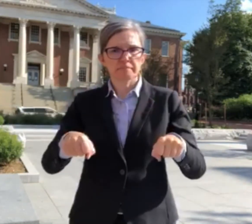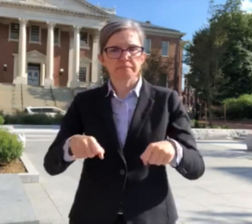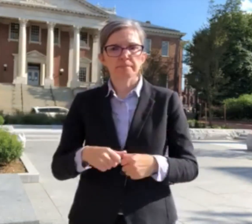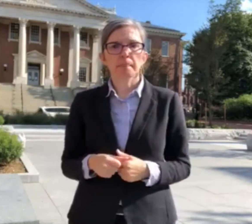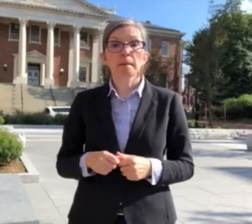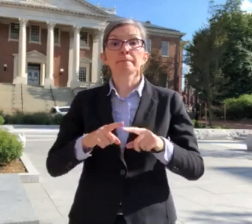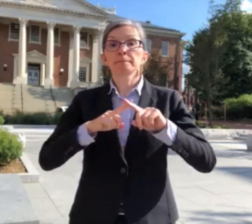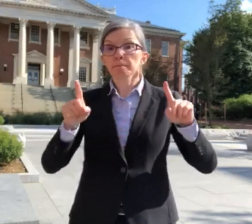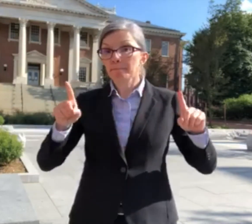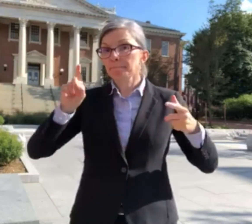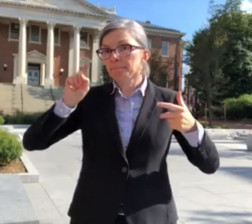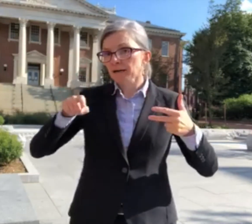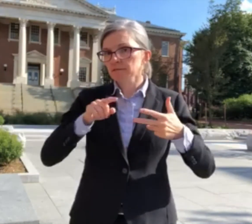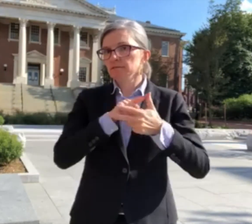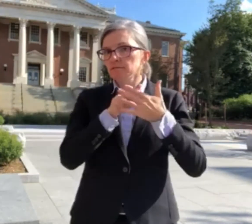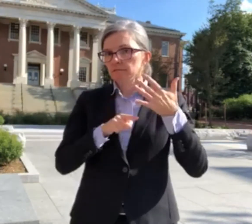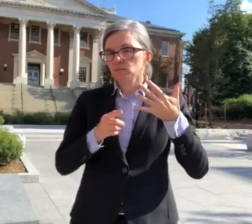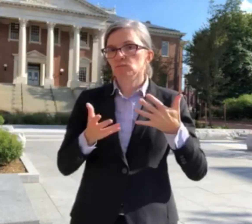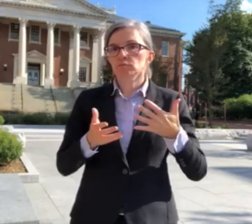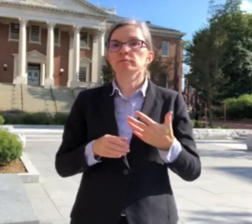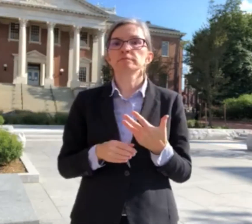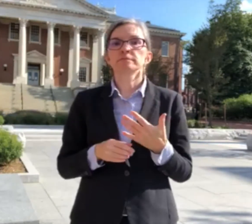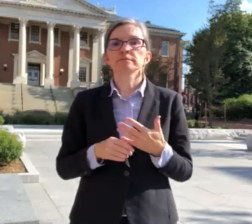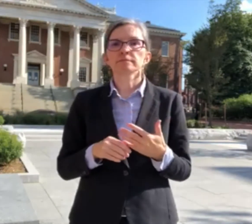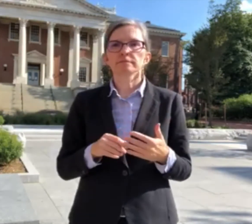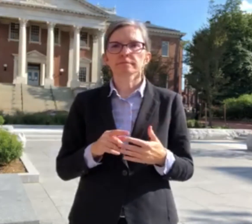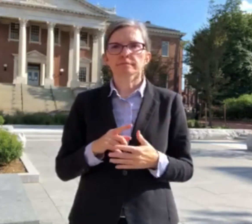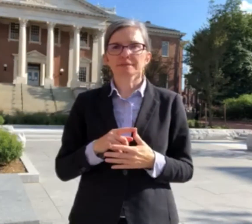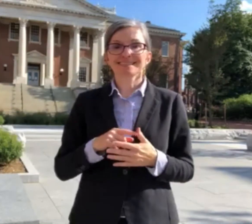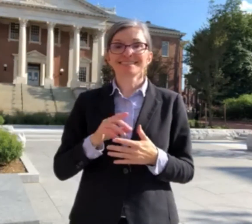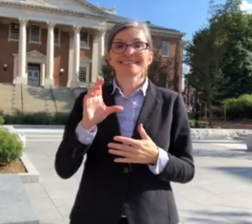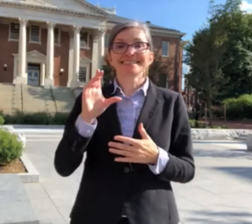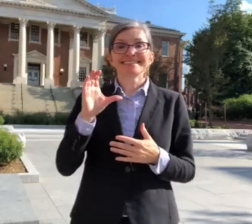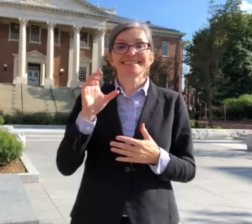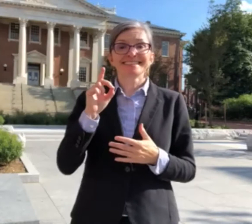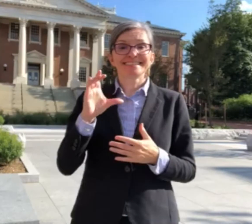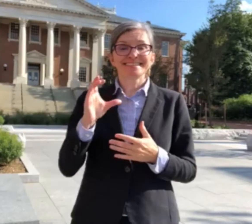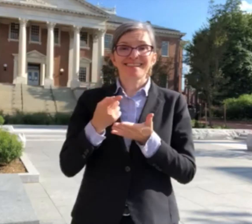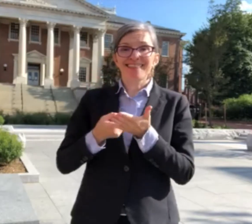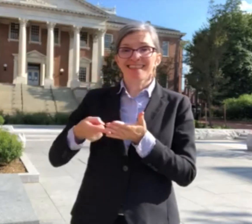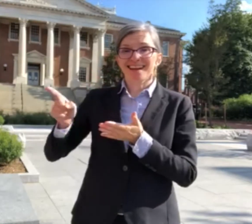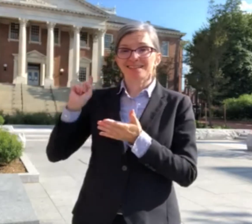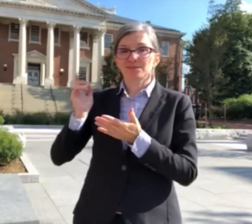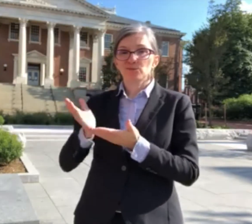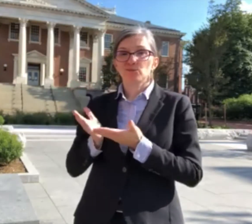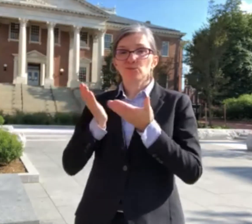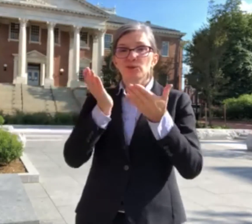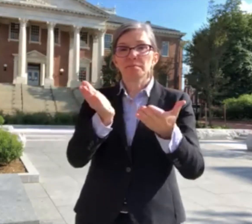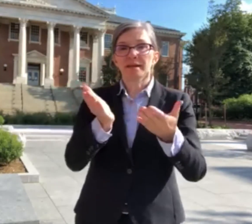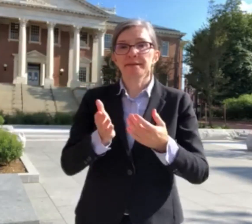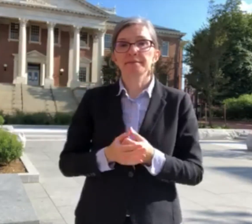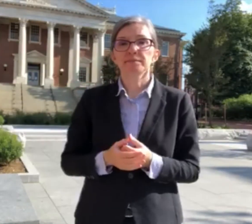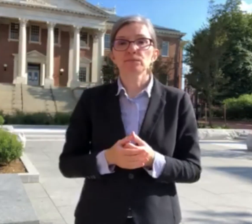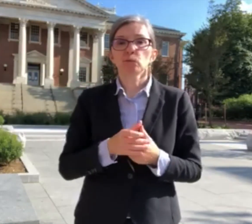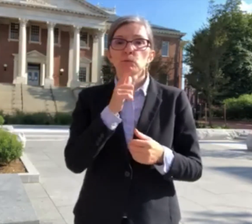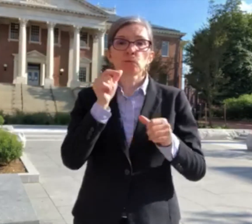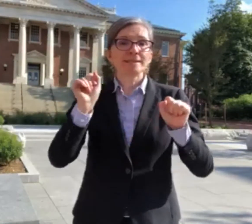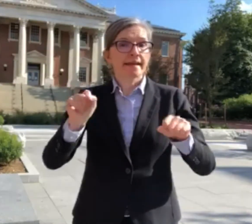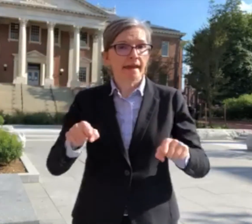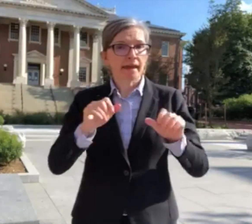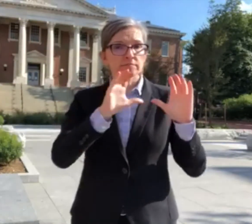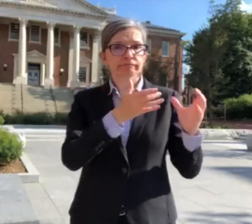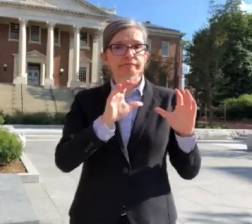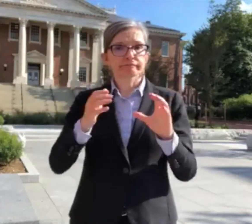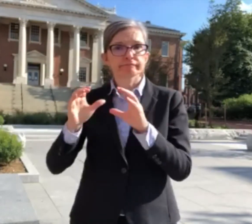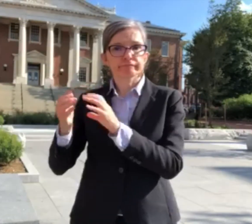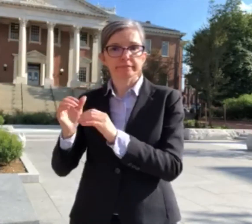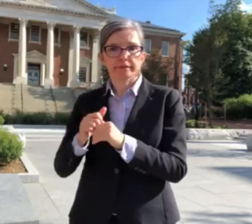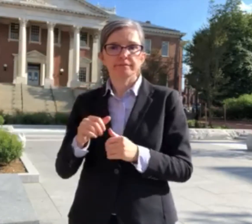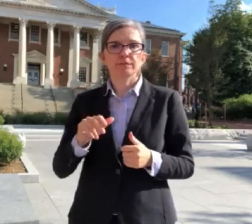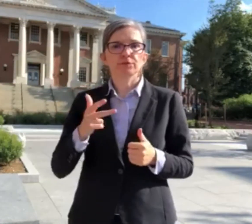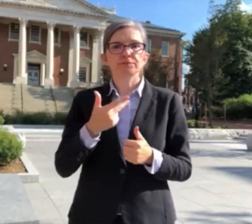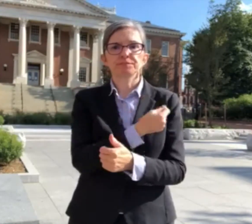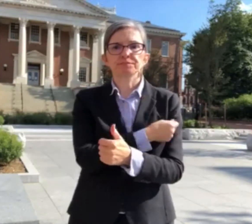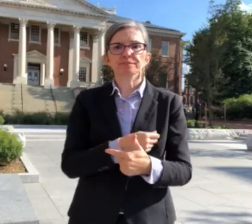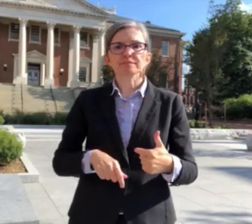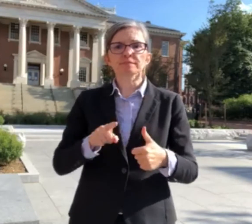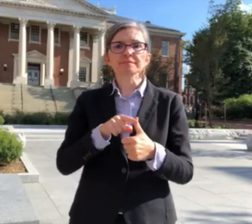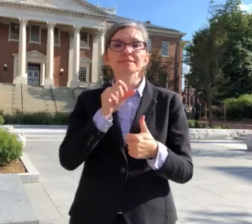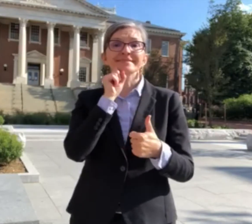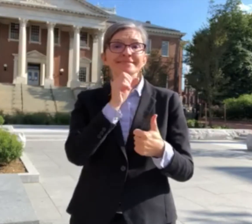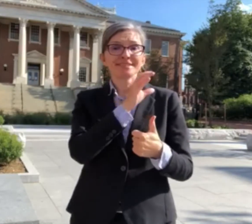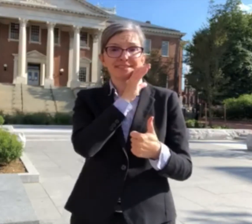Based on CDC recommendations from Sept 24th, those who can receive the booster shot: